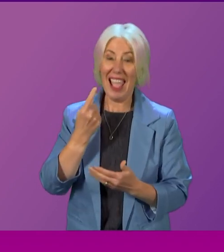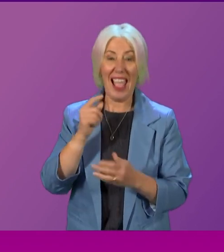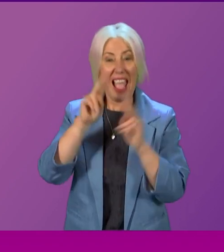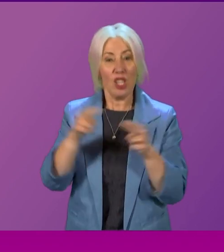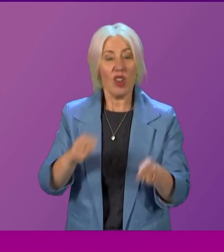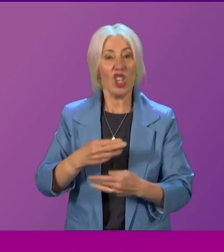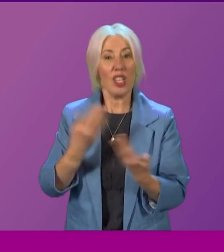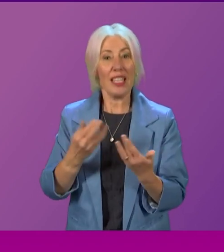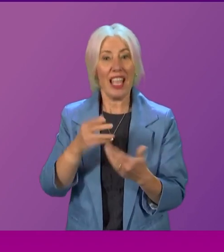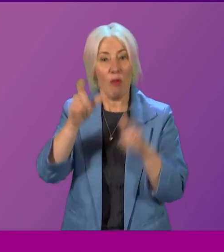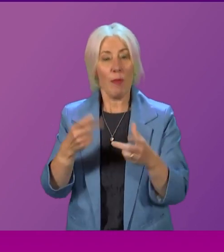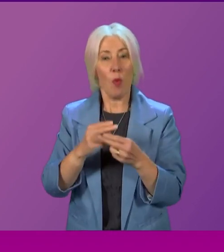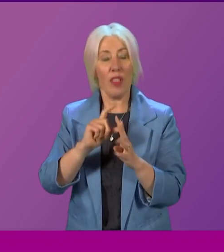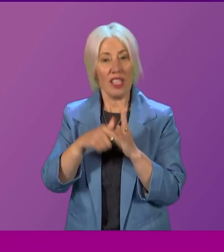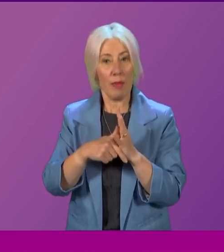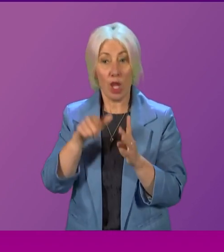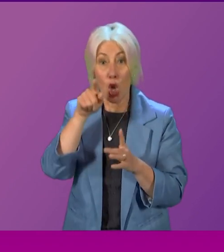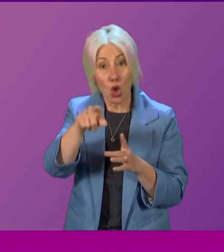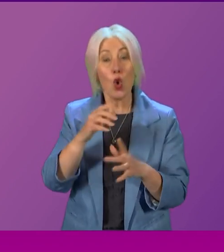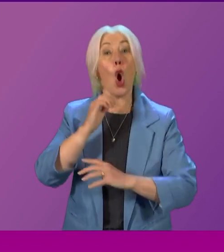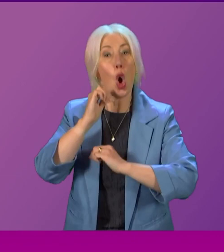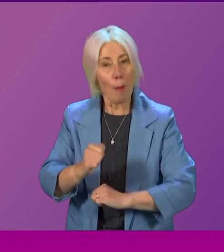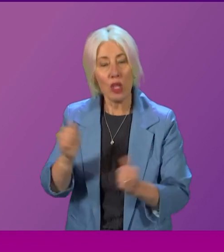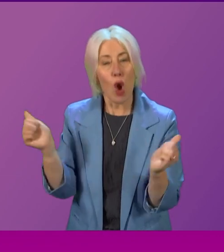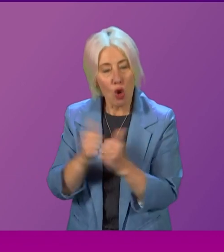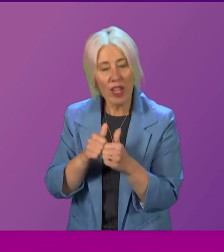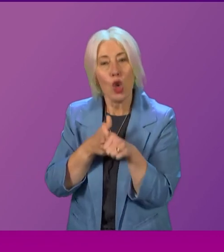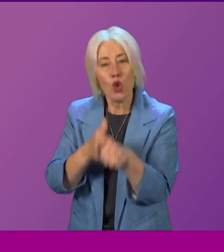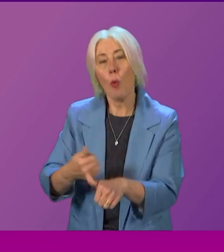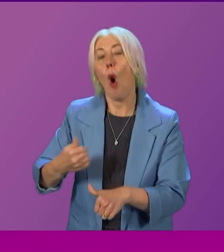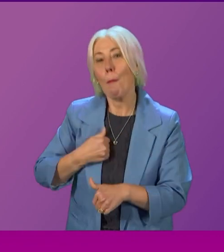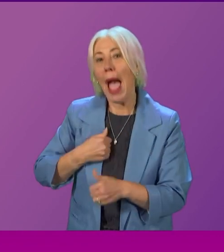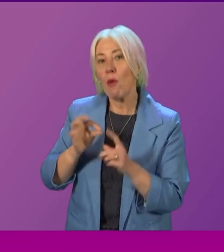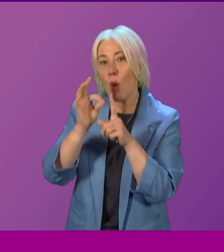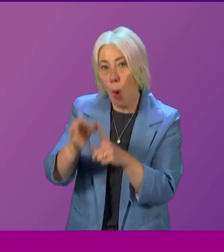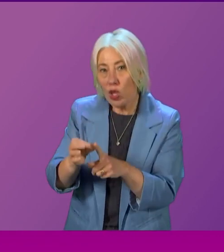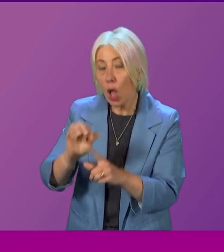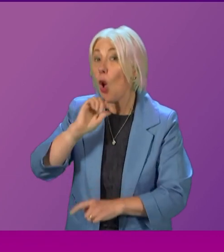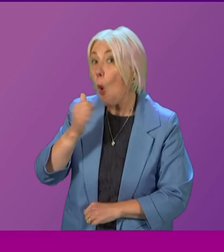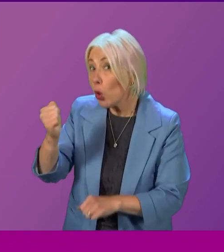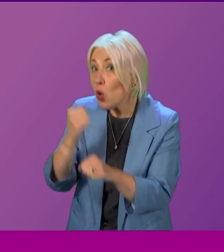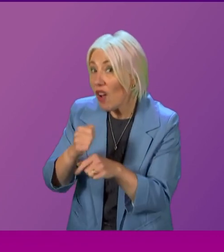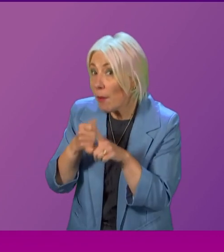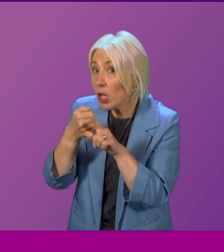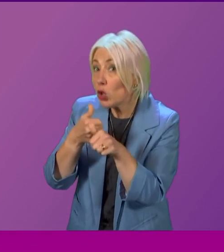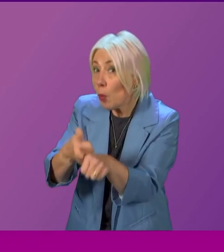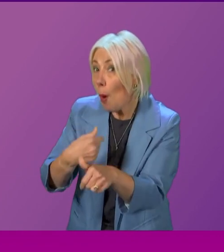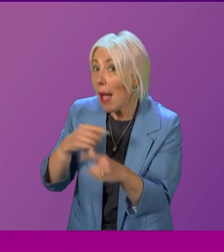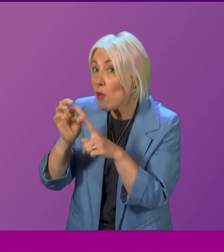than by committing to supporting my proposal? Will the Scottish Government support it?